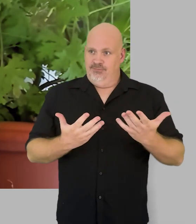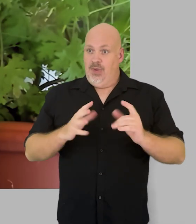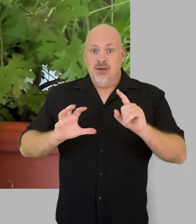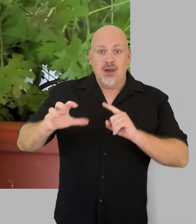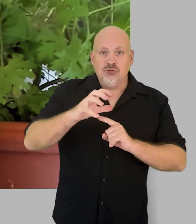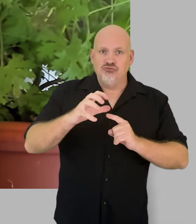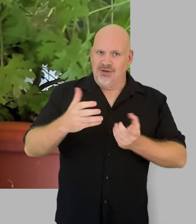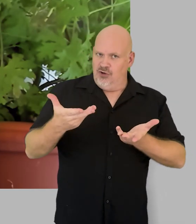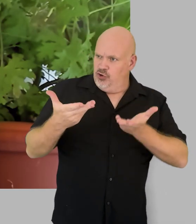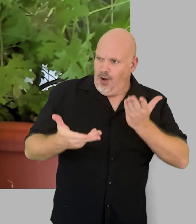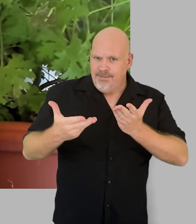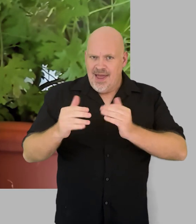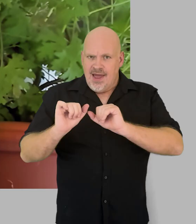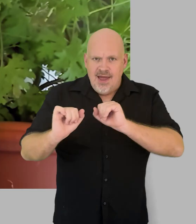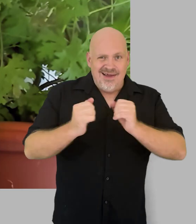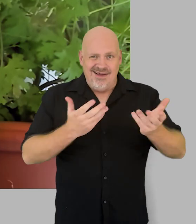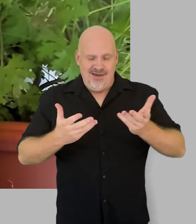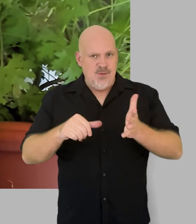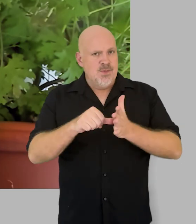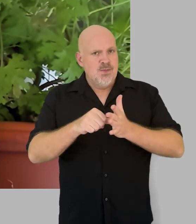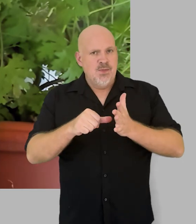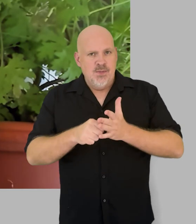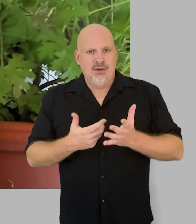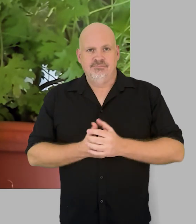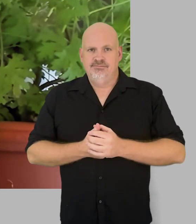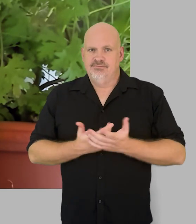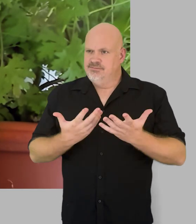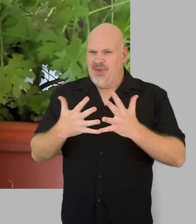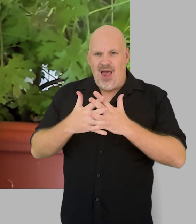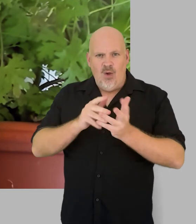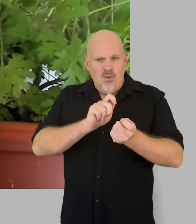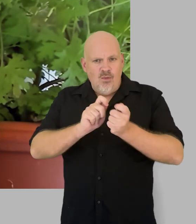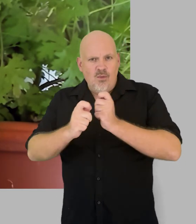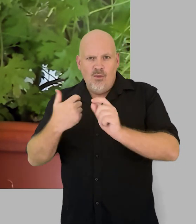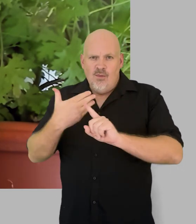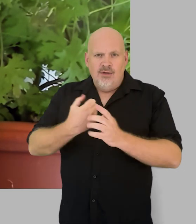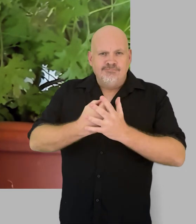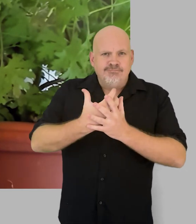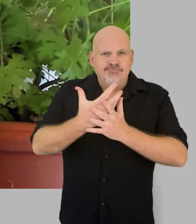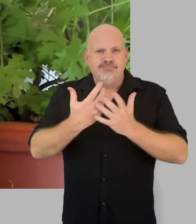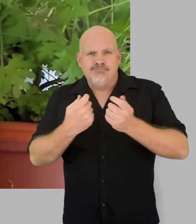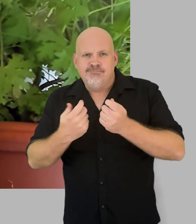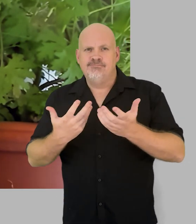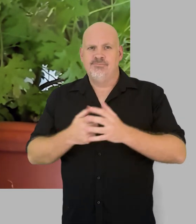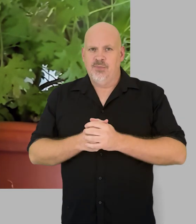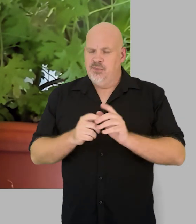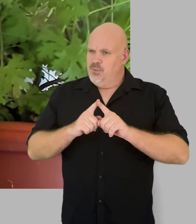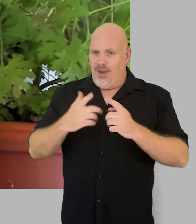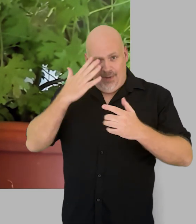people with lived experience and health-service staff to redouble our efforts to strengthen mental-health systems and services.